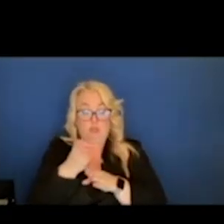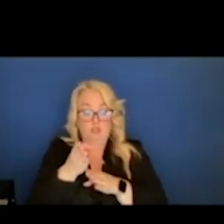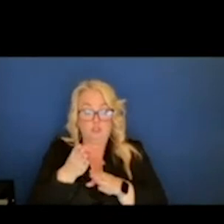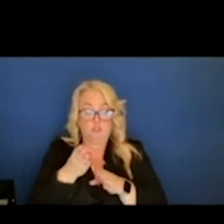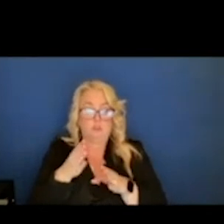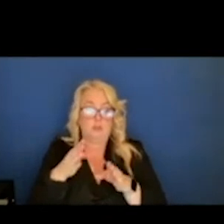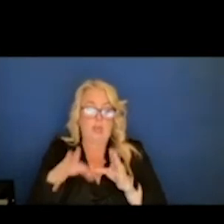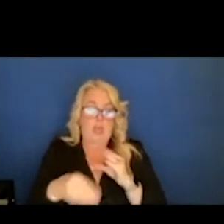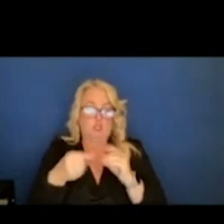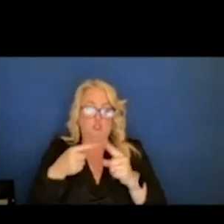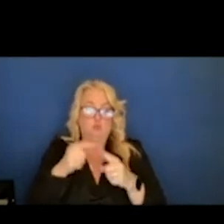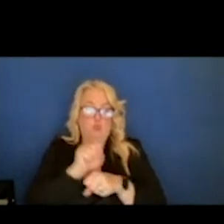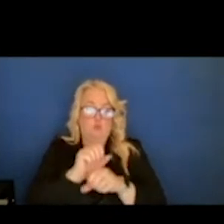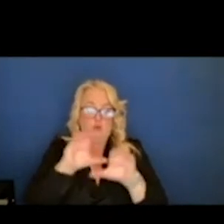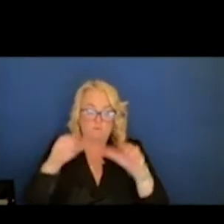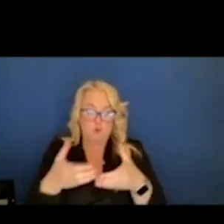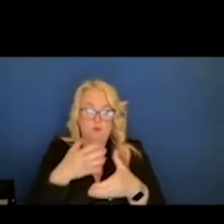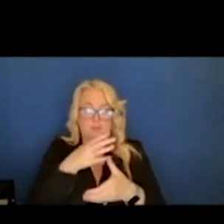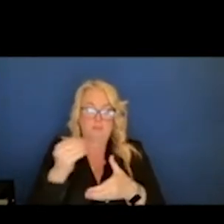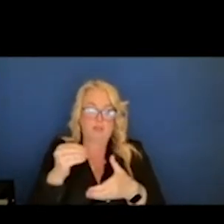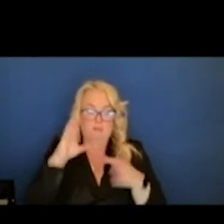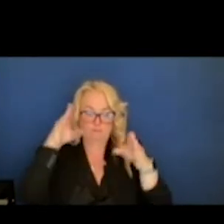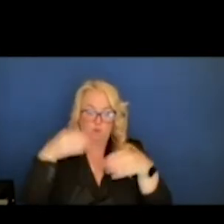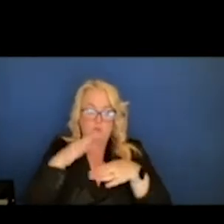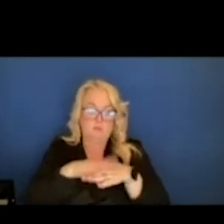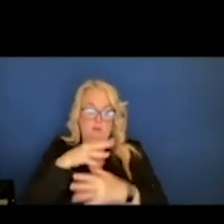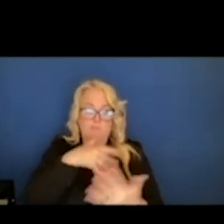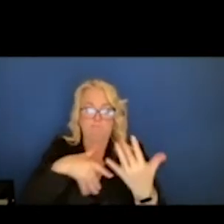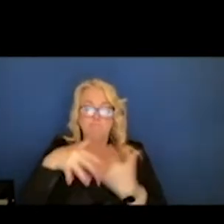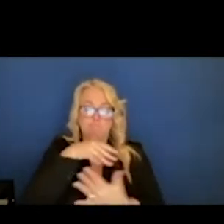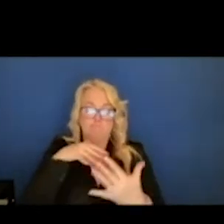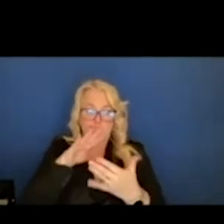contributing to the workforce and reinvesting in society.